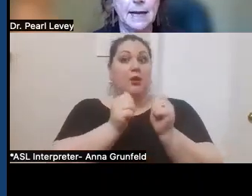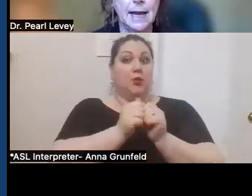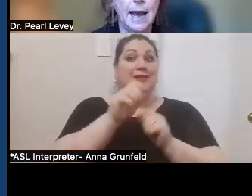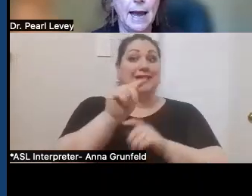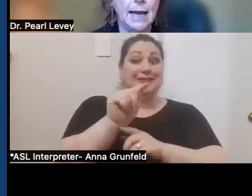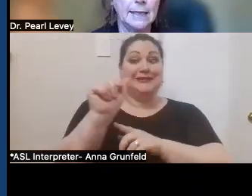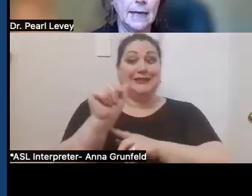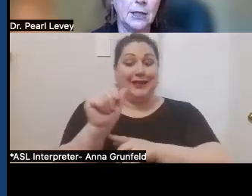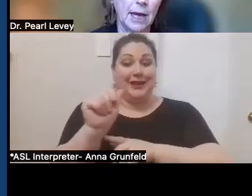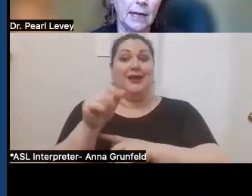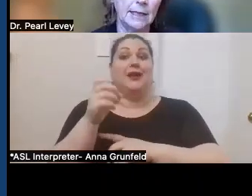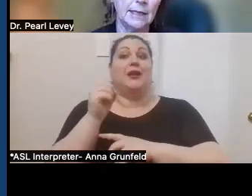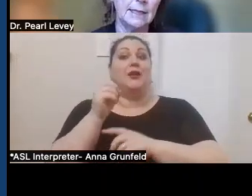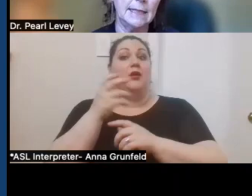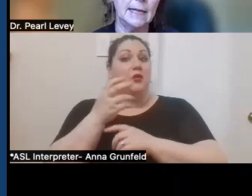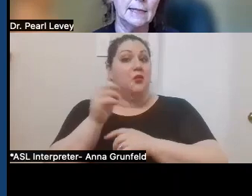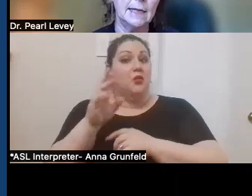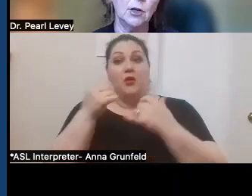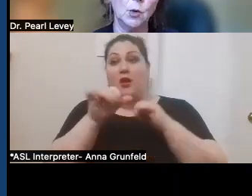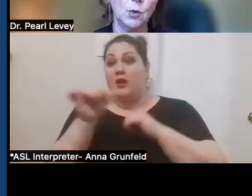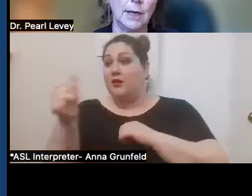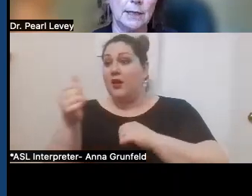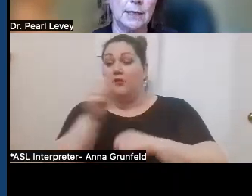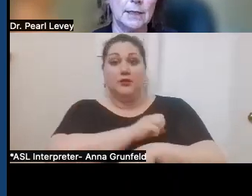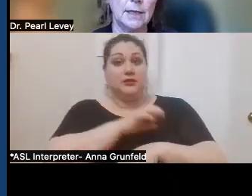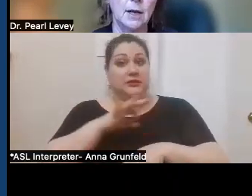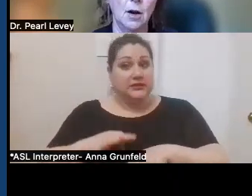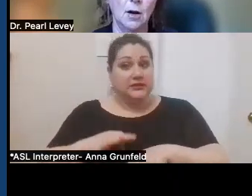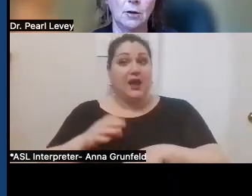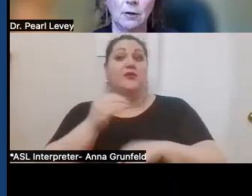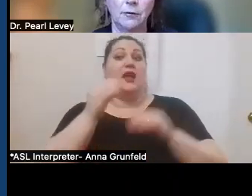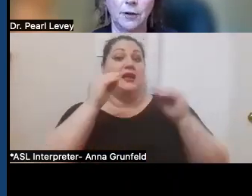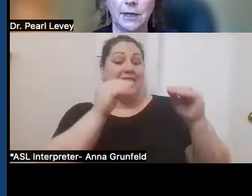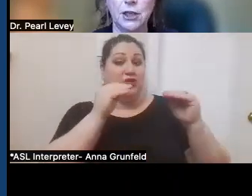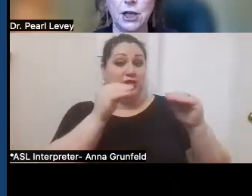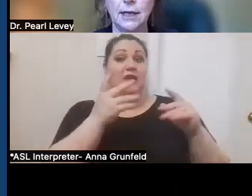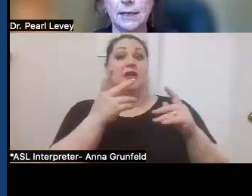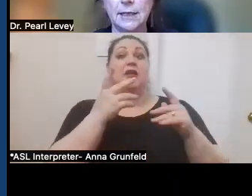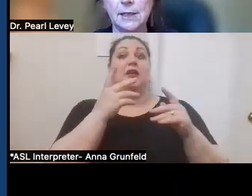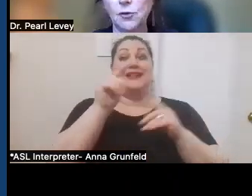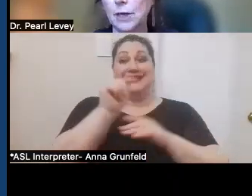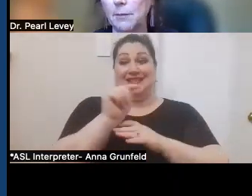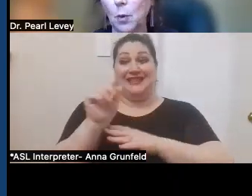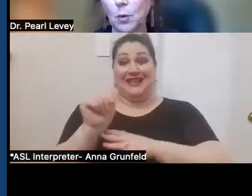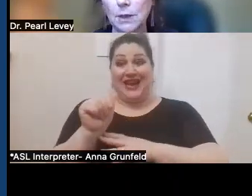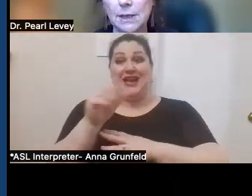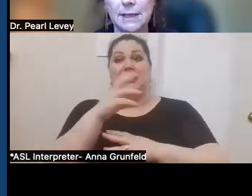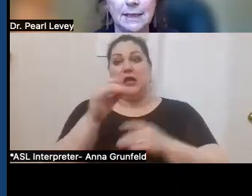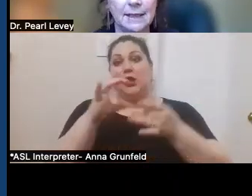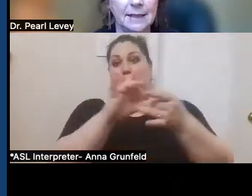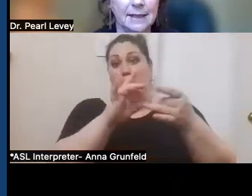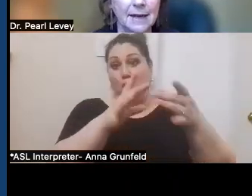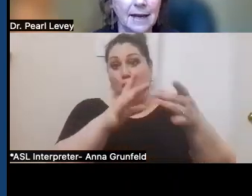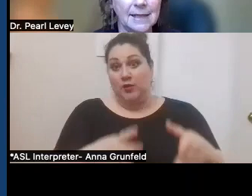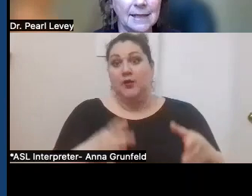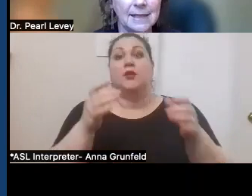and educating TAs and coordinators on confidentiality is really important. Next.